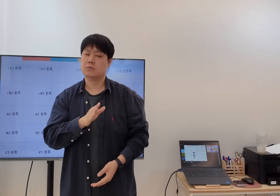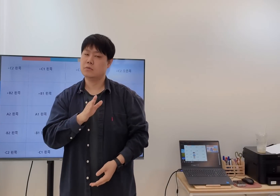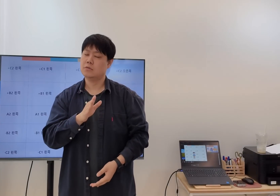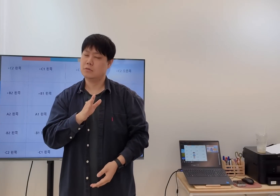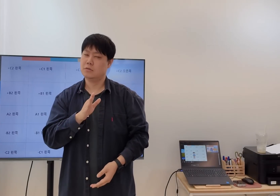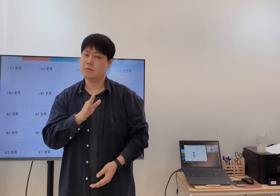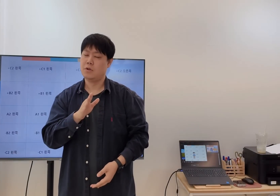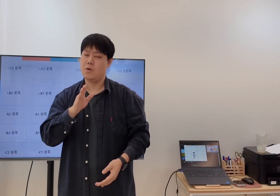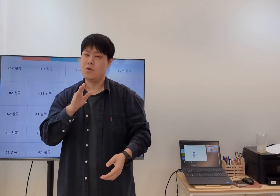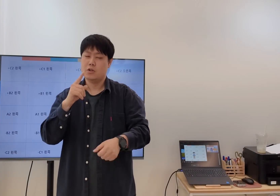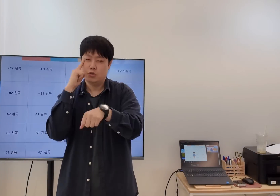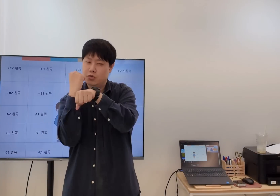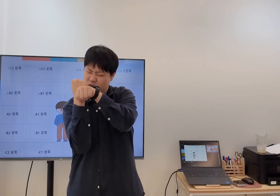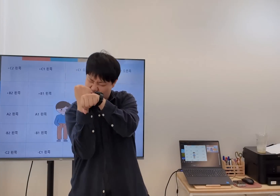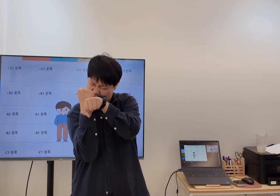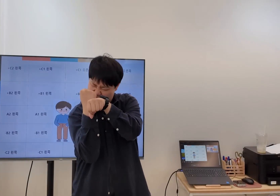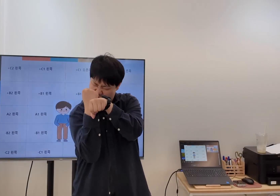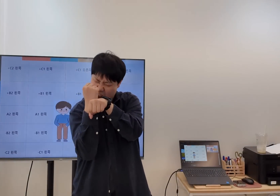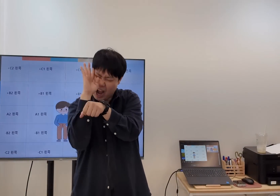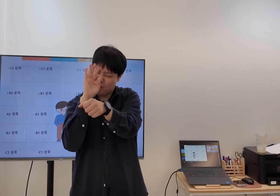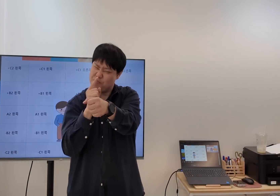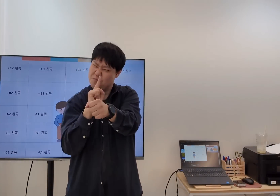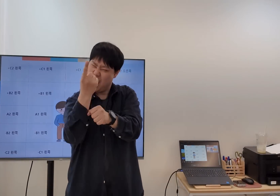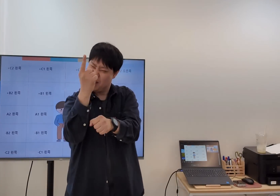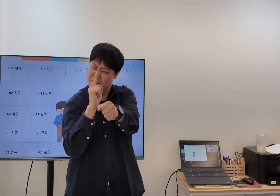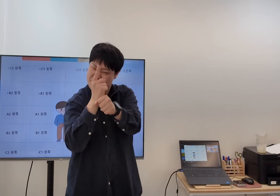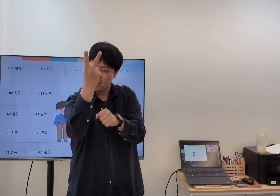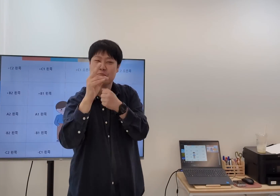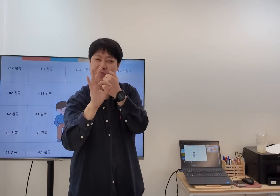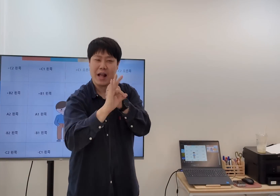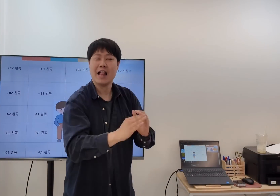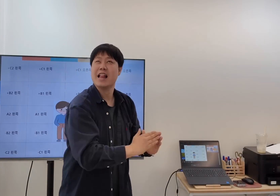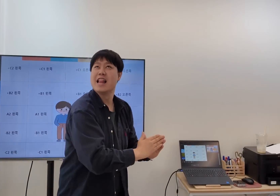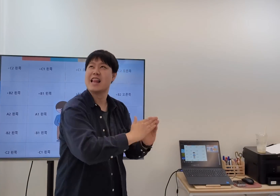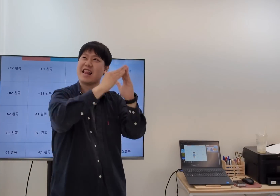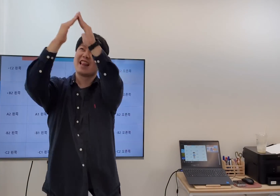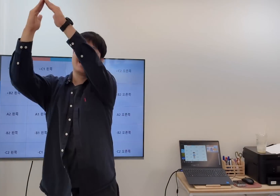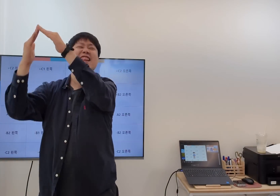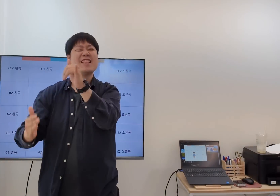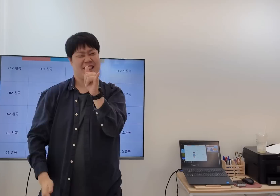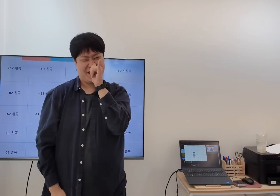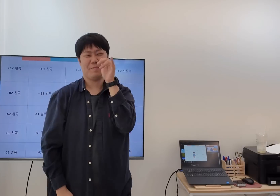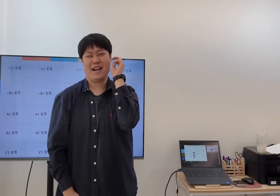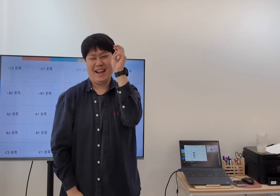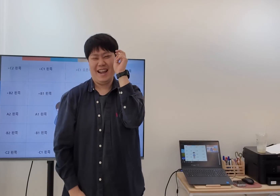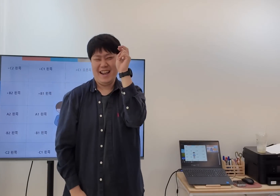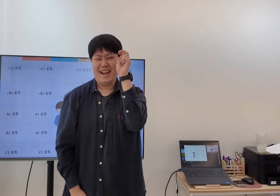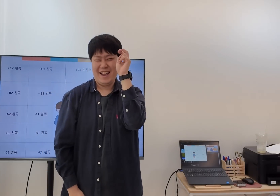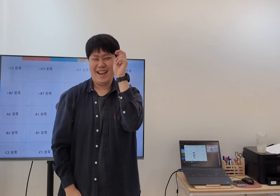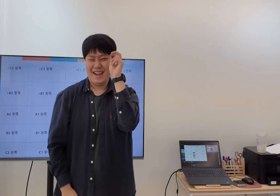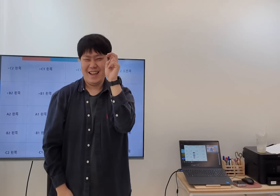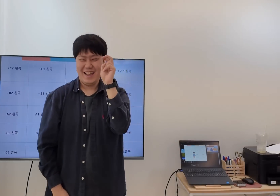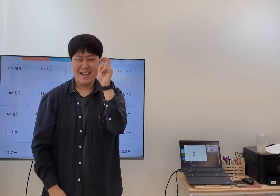if we continue to research , I think we might be able to go there in 100 or 200 years